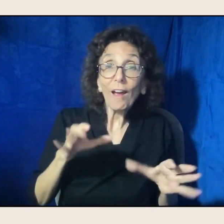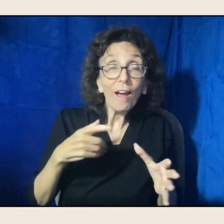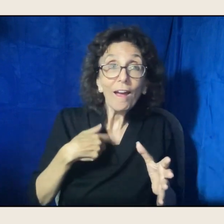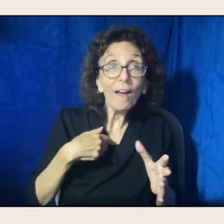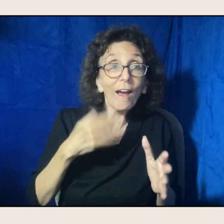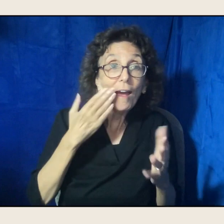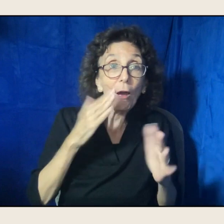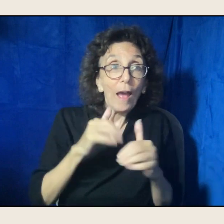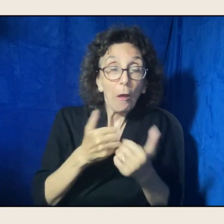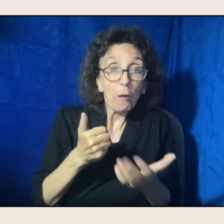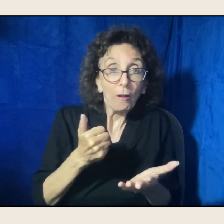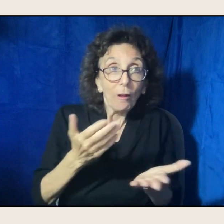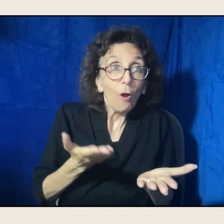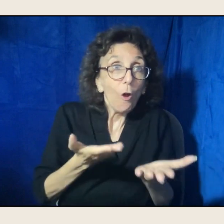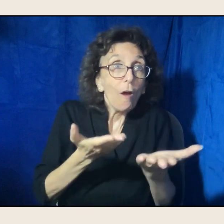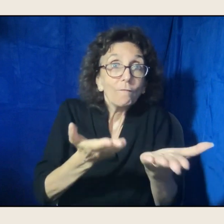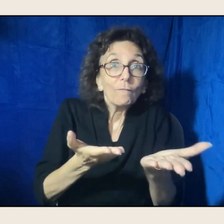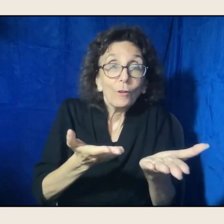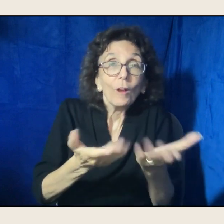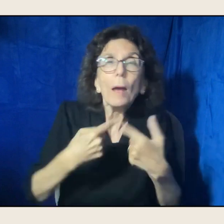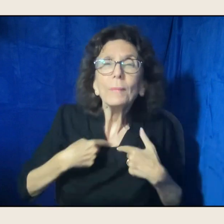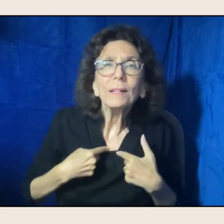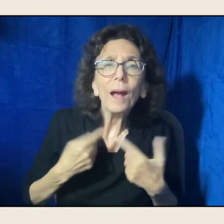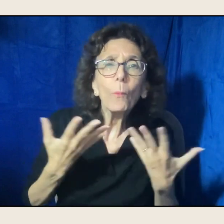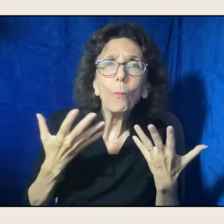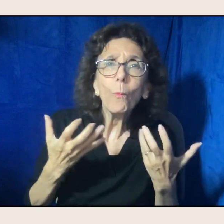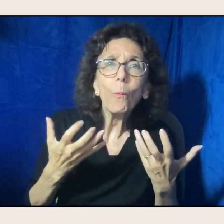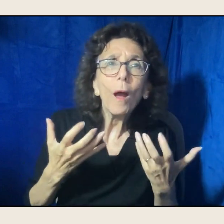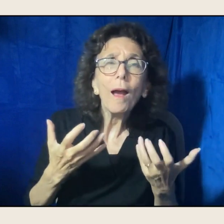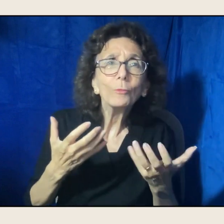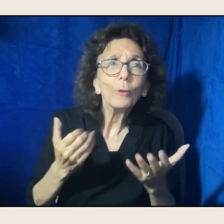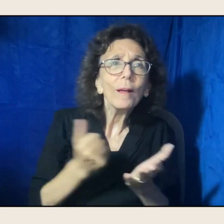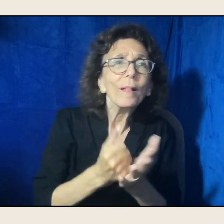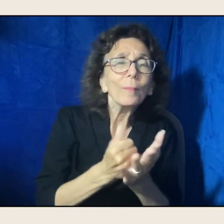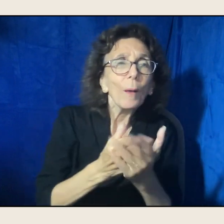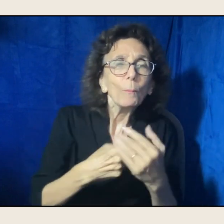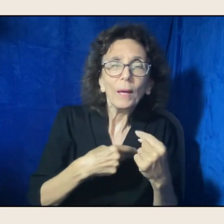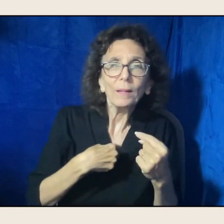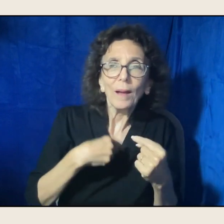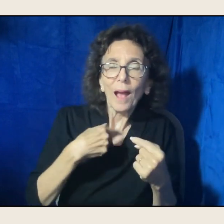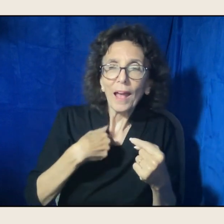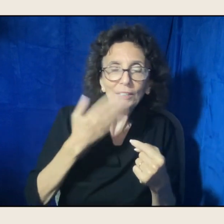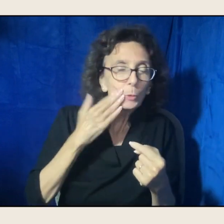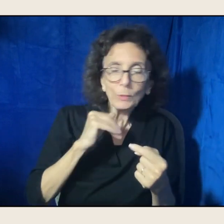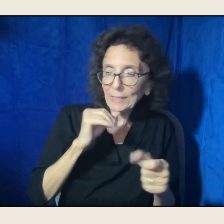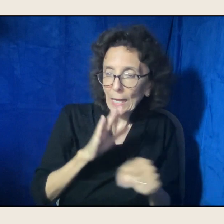But driven by that inadequacy, that was not good enough. I went back to science and did research